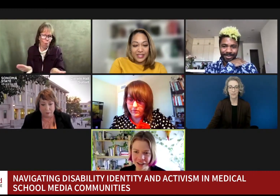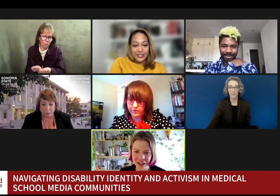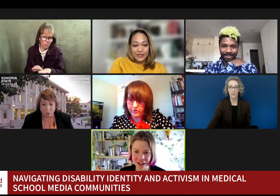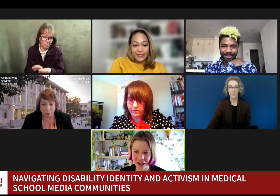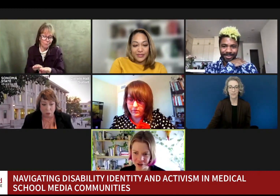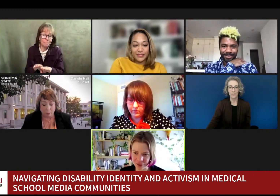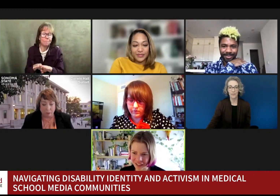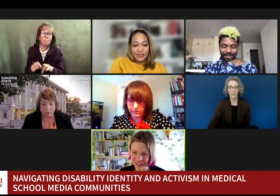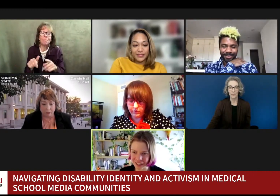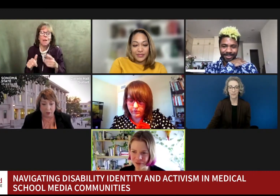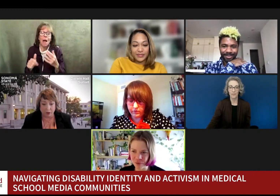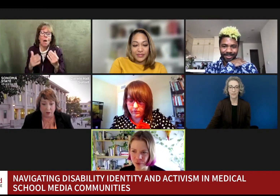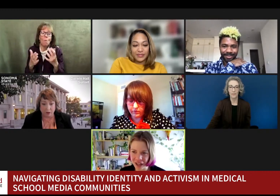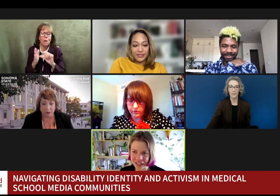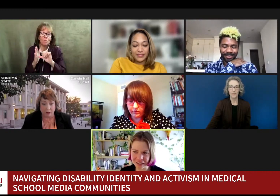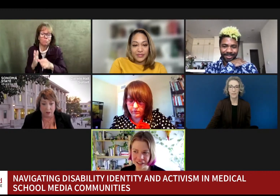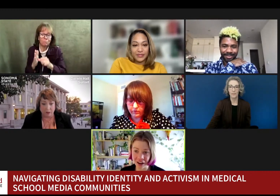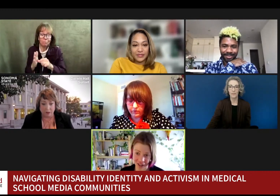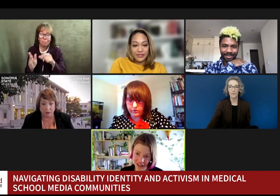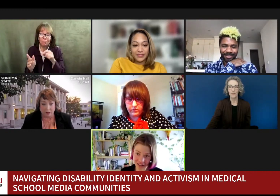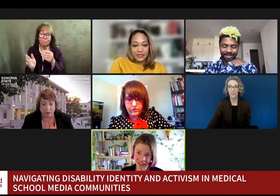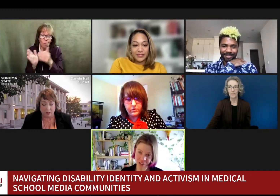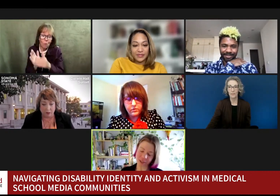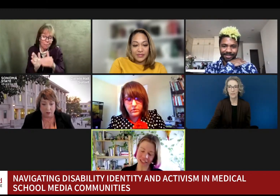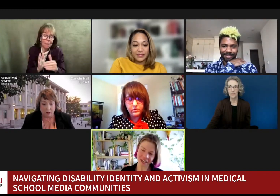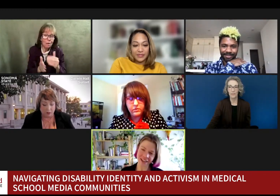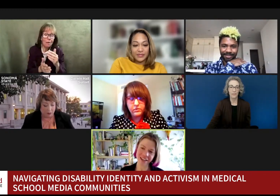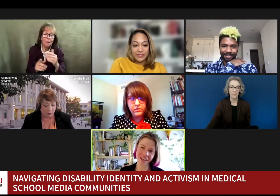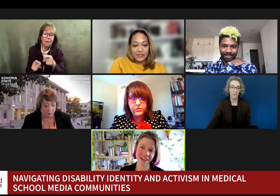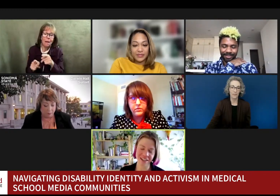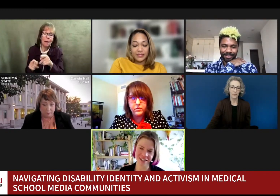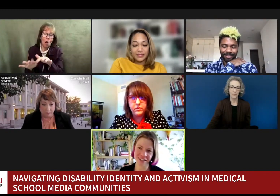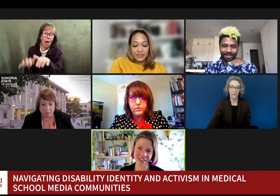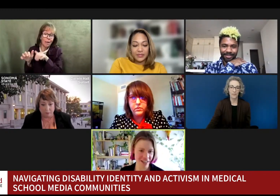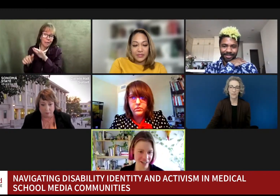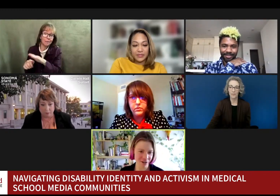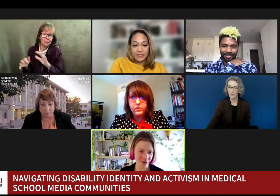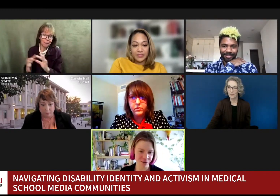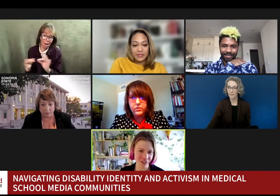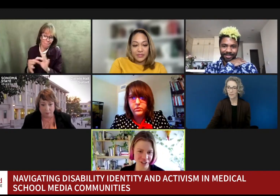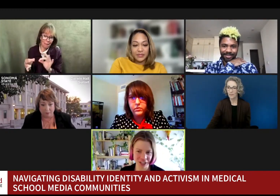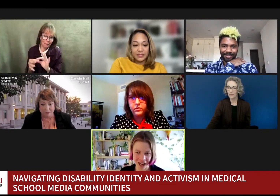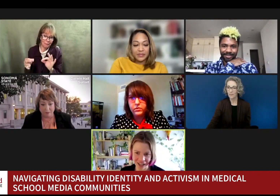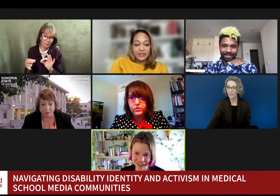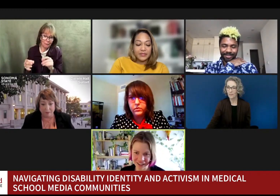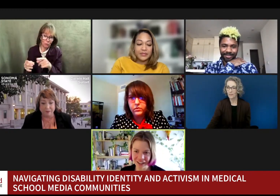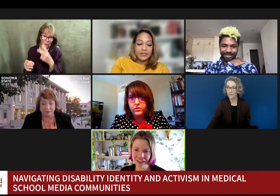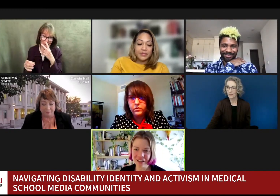echoing some of what the audience has been saying in the Slido chat.